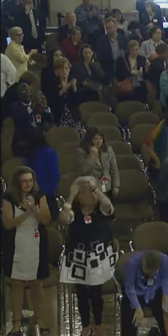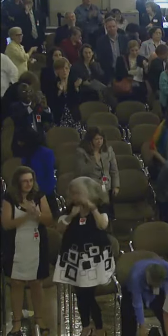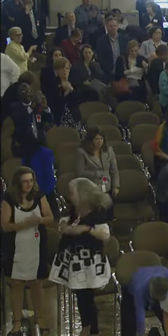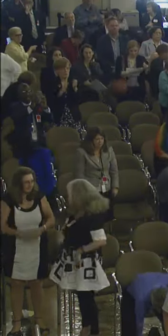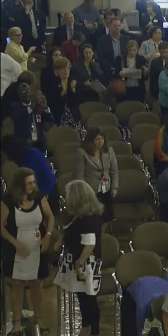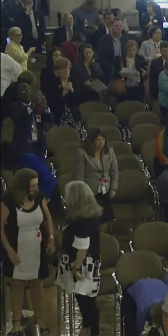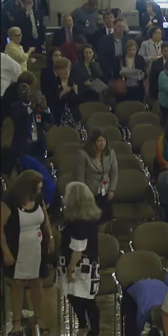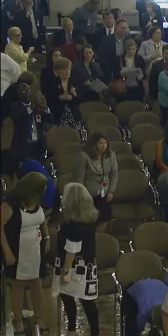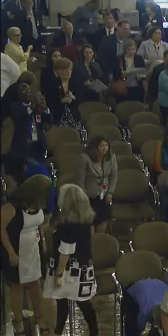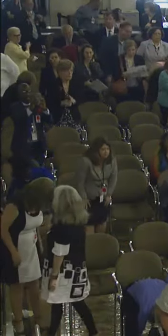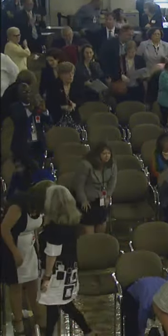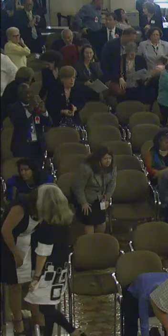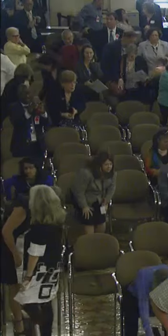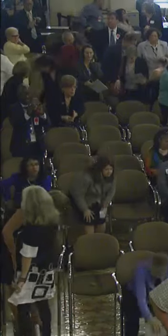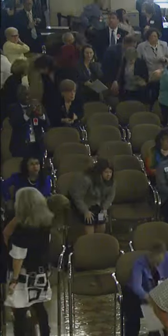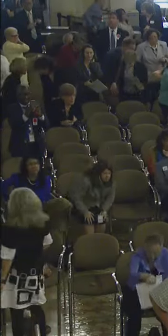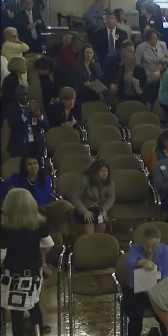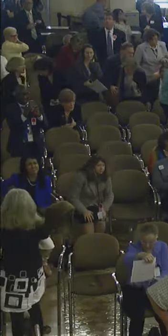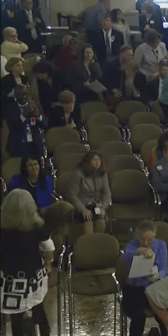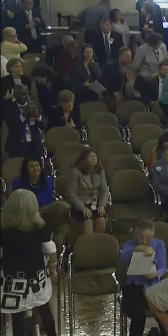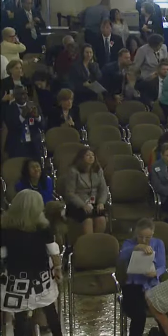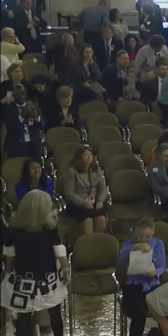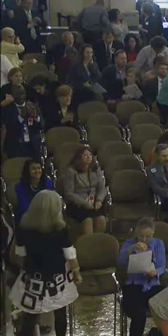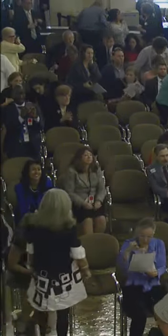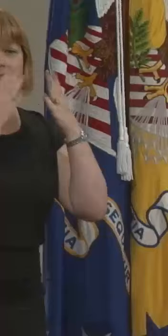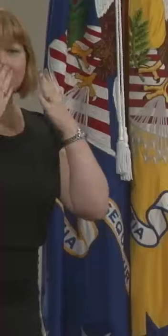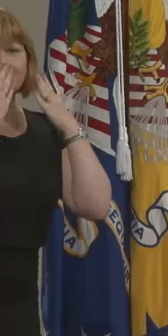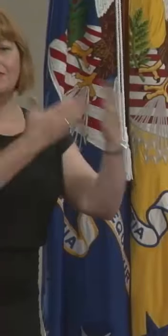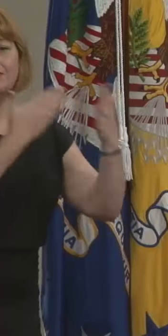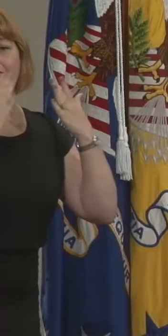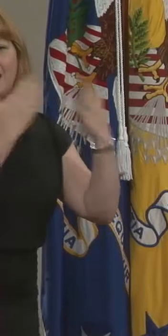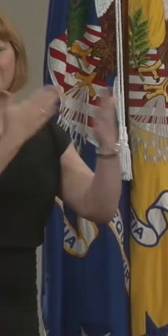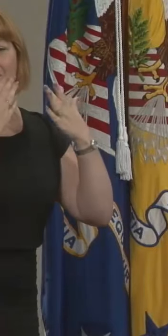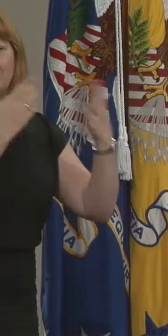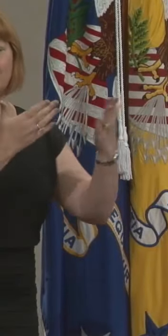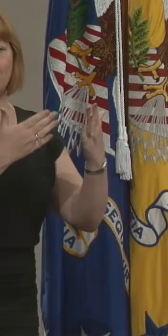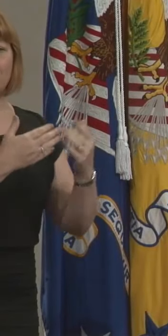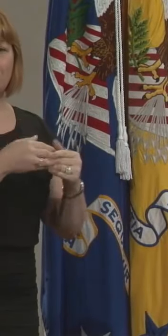BOB, THANK YOU SO MUCH. THAT WAS SO-- SO ABSOLUTELY BEAUTIFUL